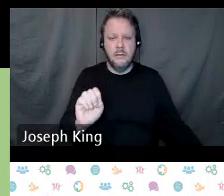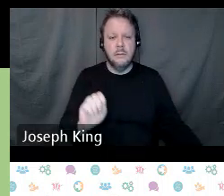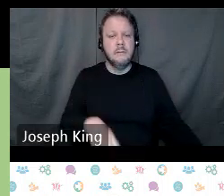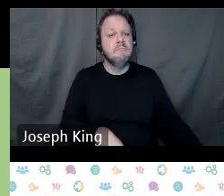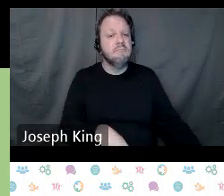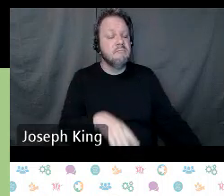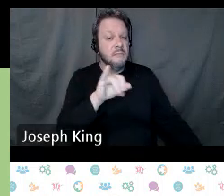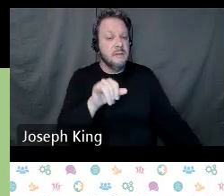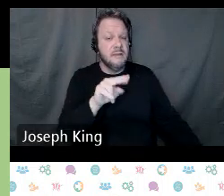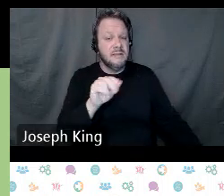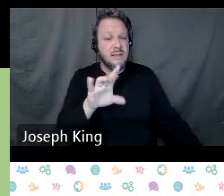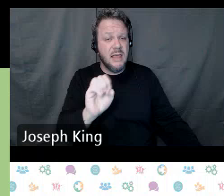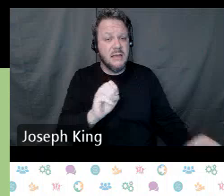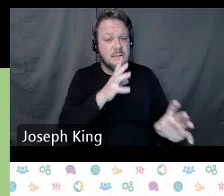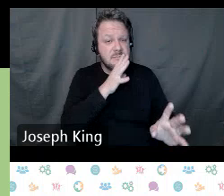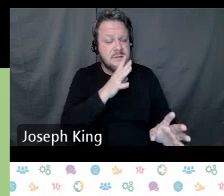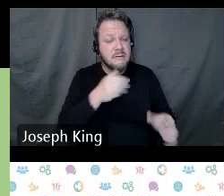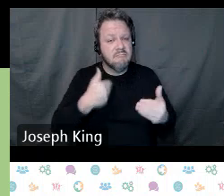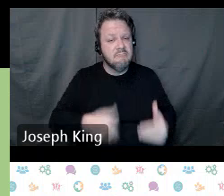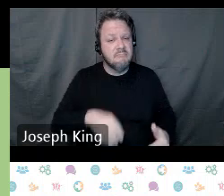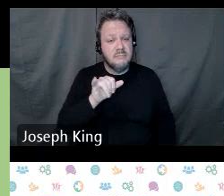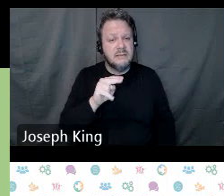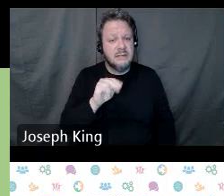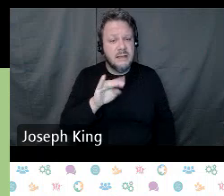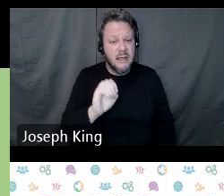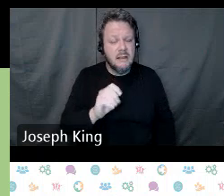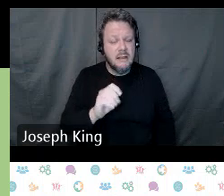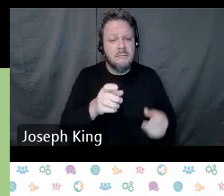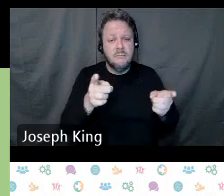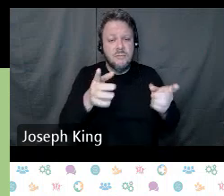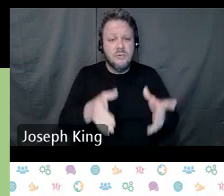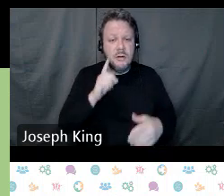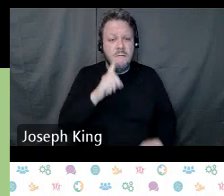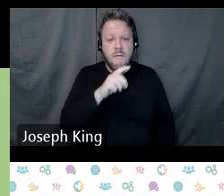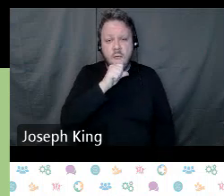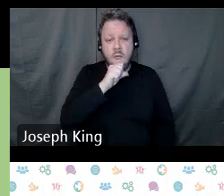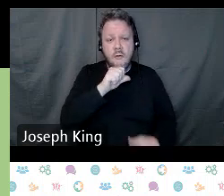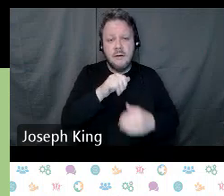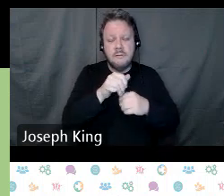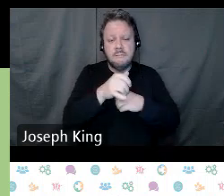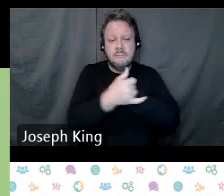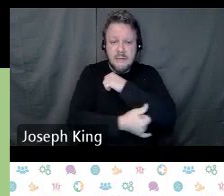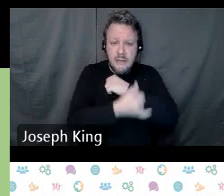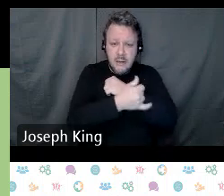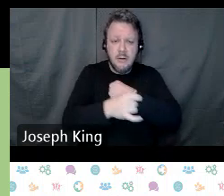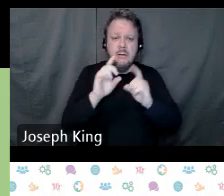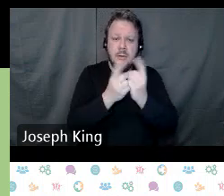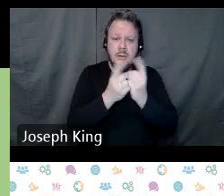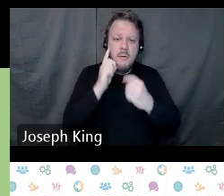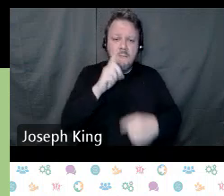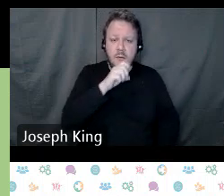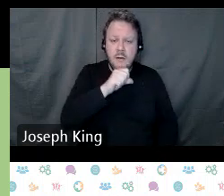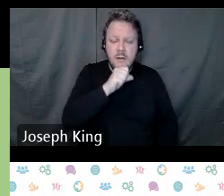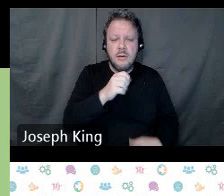Well, good afternoon everybody. I'm Janice Tyler. I'm director of the Orange County Department on Aging Co,